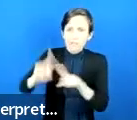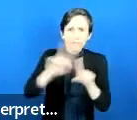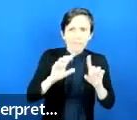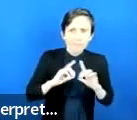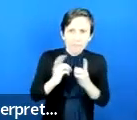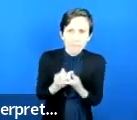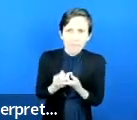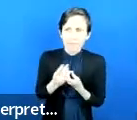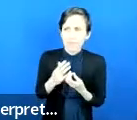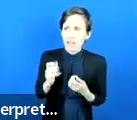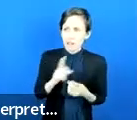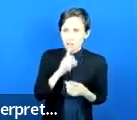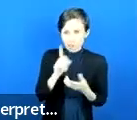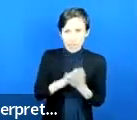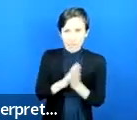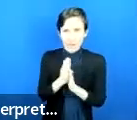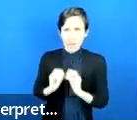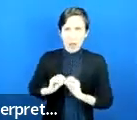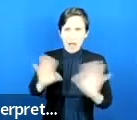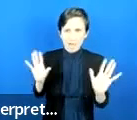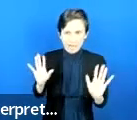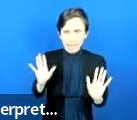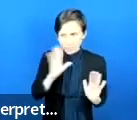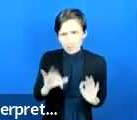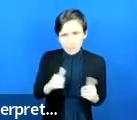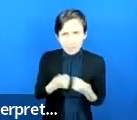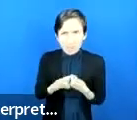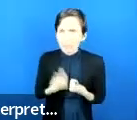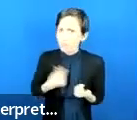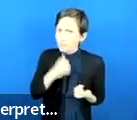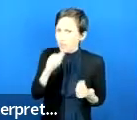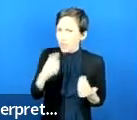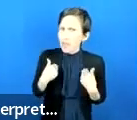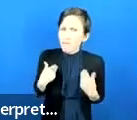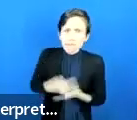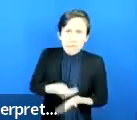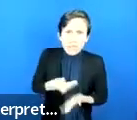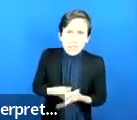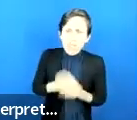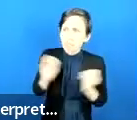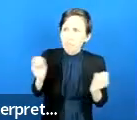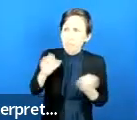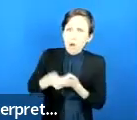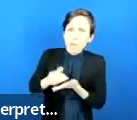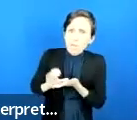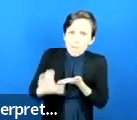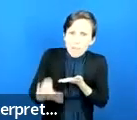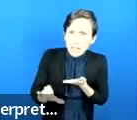and it really became evident that it was gonna be a challenge 'cause we didn't have a budget or funding to work, to work with, to try